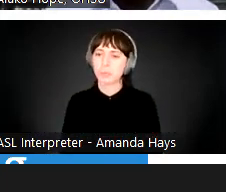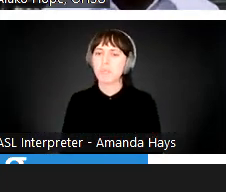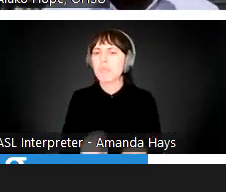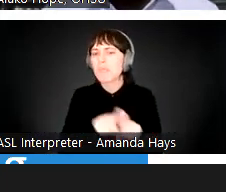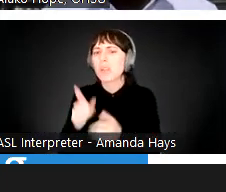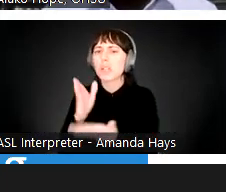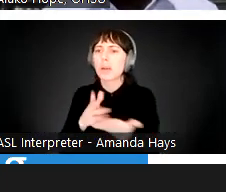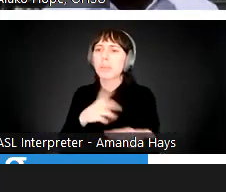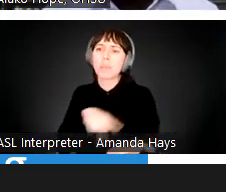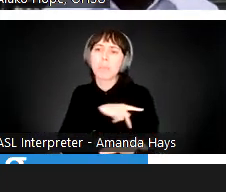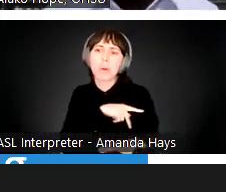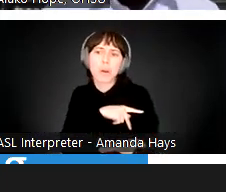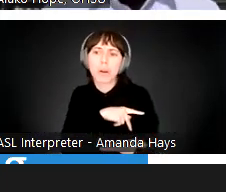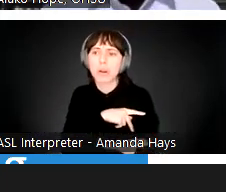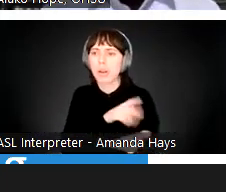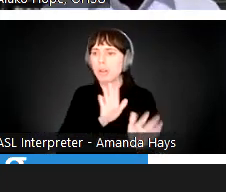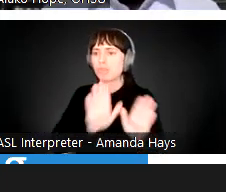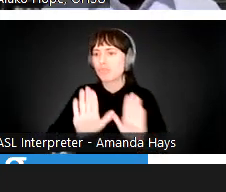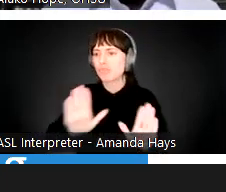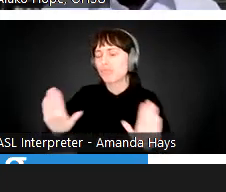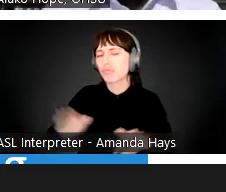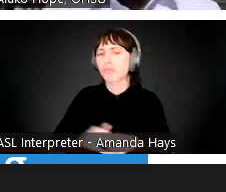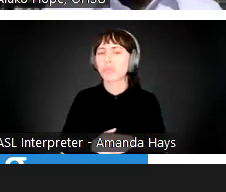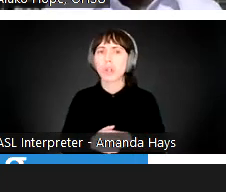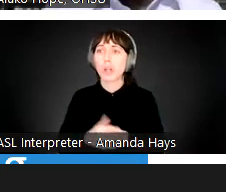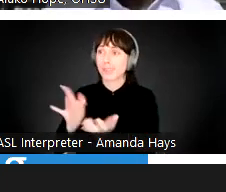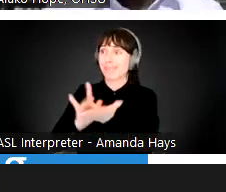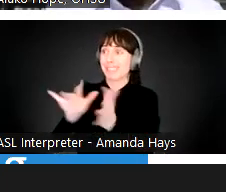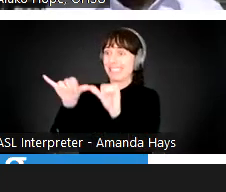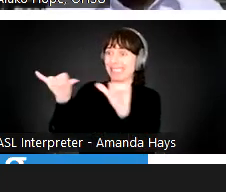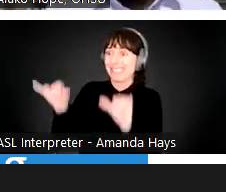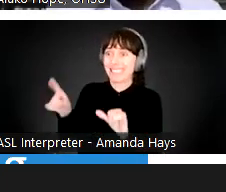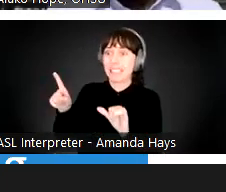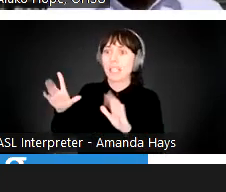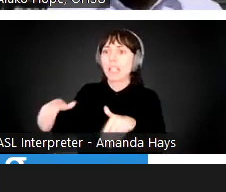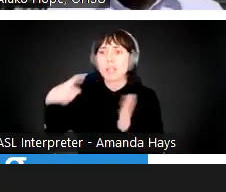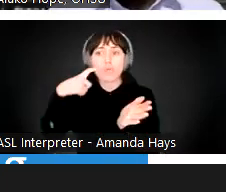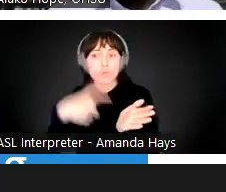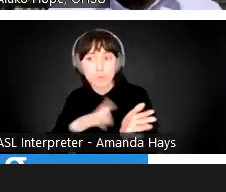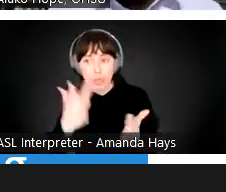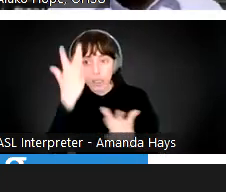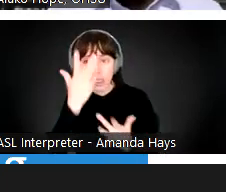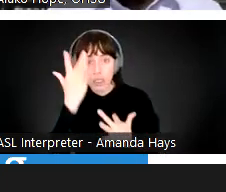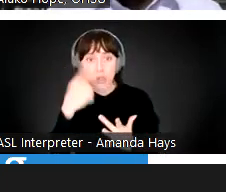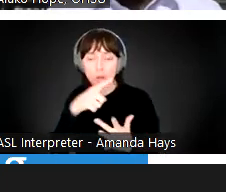not well understood by the medical system, a lot of things have to be made explicit